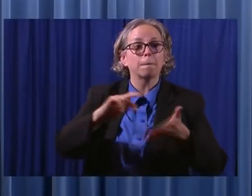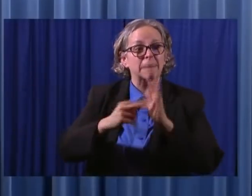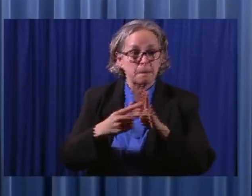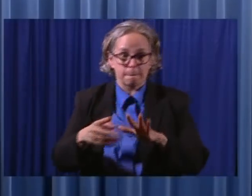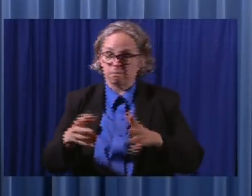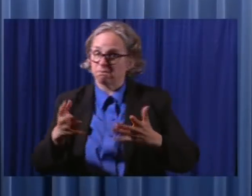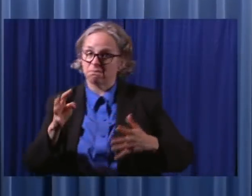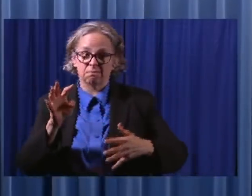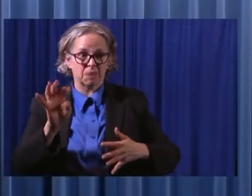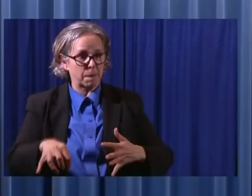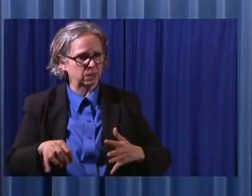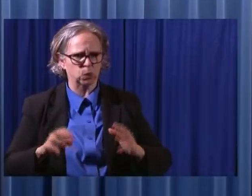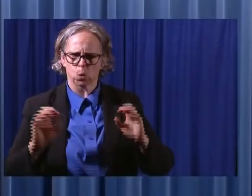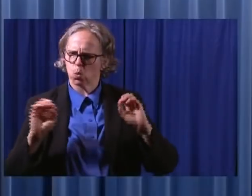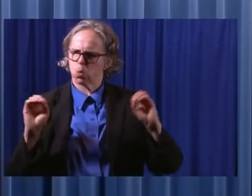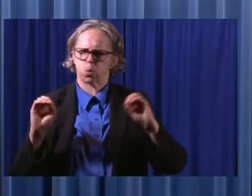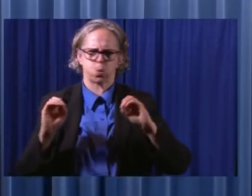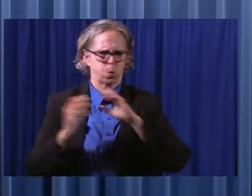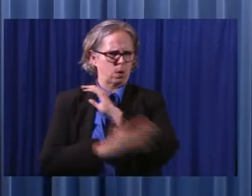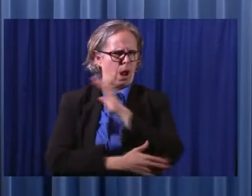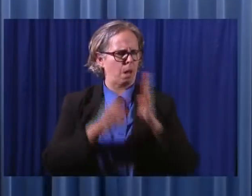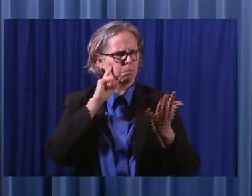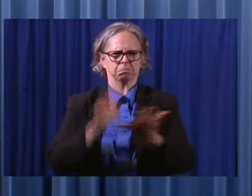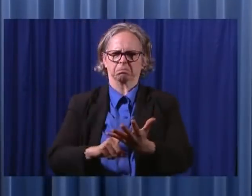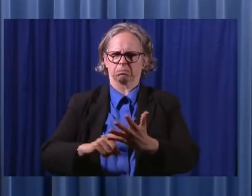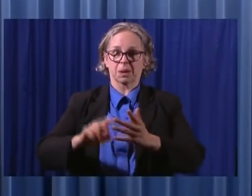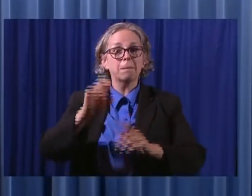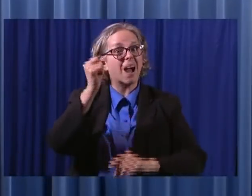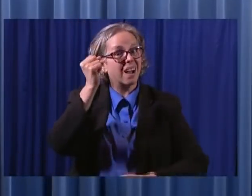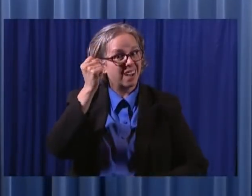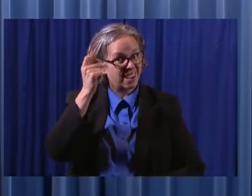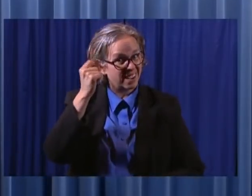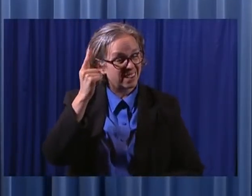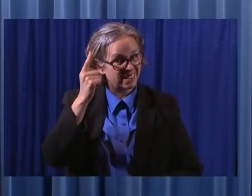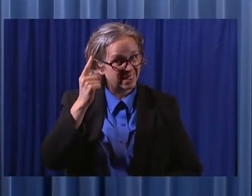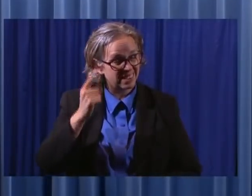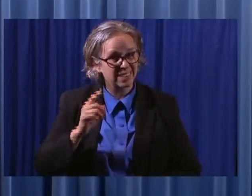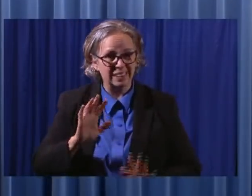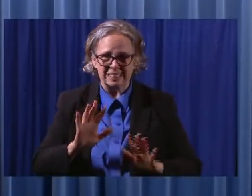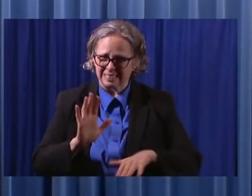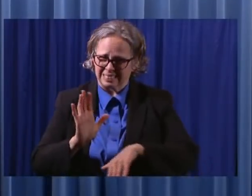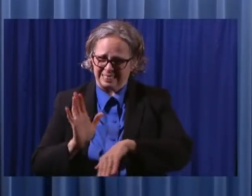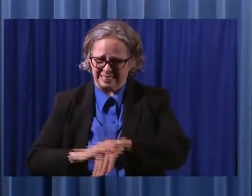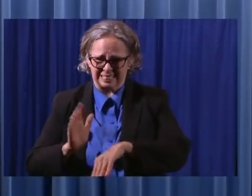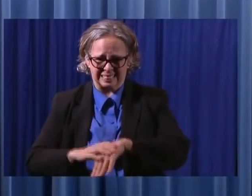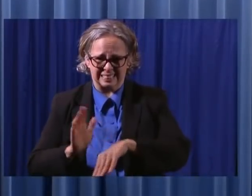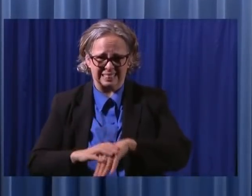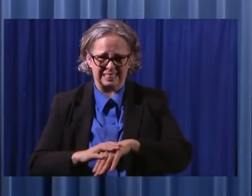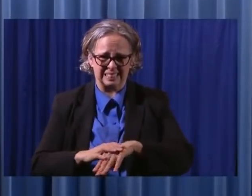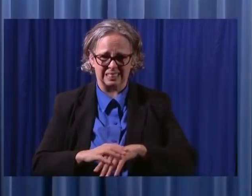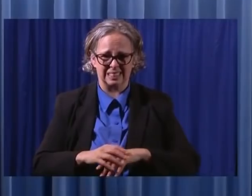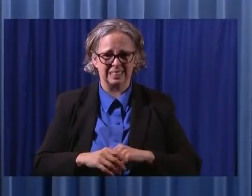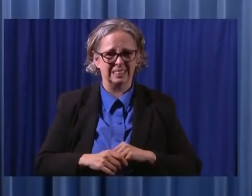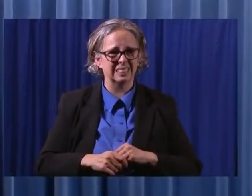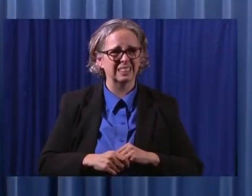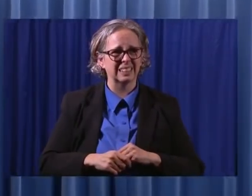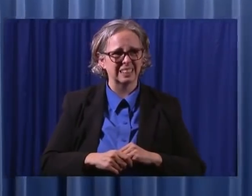THIS LEVEL SHOULD CONTINUE TO FOLLOW GUIDELINES OUTLINED IN LEVELS 1 THROUGH 3 AS WELL AS TO HIM AS MUCH AS POSSIBLE AND ONLY TRAVEL IF NECESSARY. WE HAVE NO COUNTIES IN THE